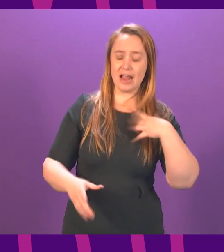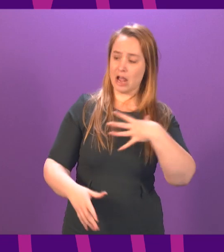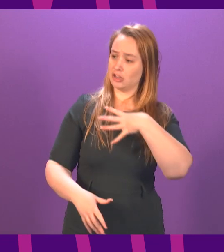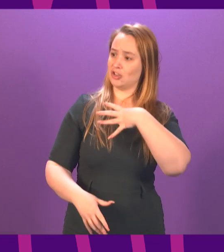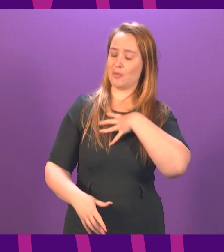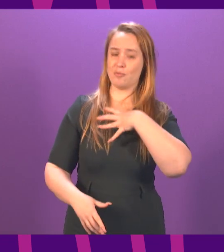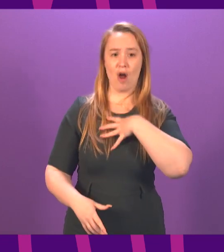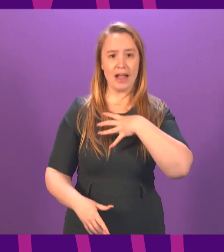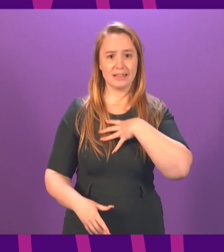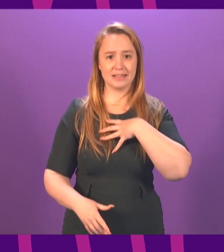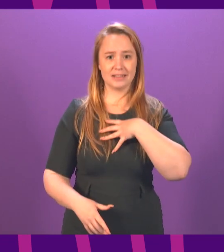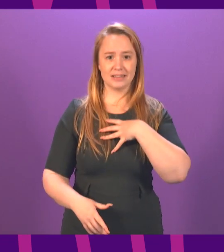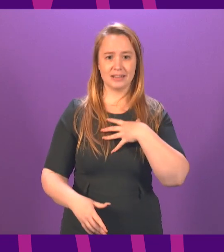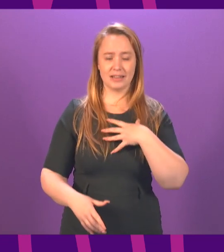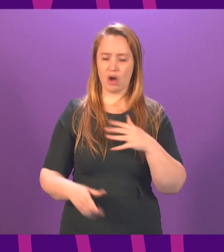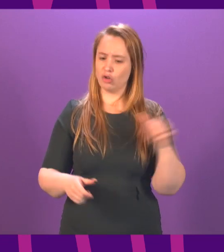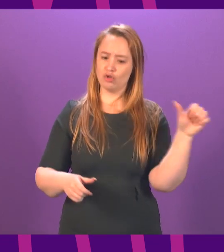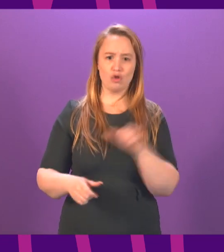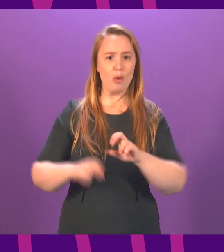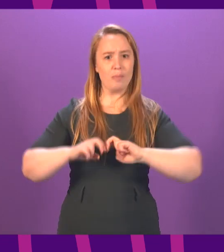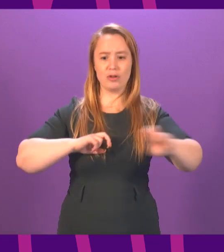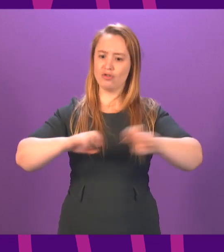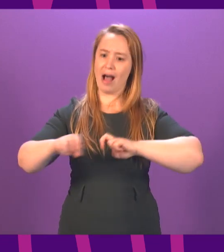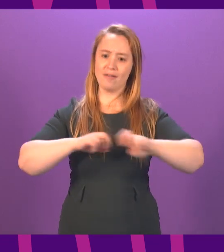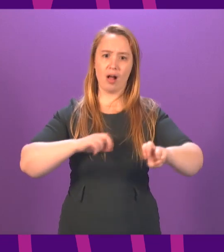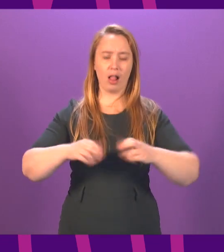should not be planning overseas travel for the foreseeable future. I have been seeing